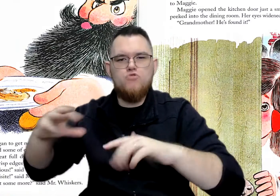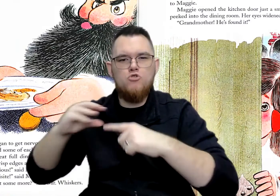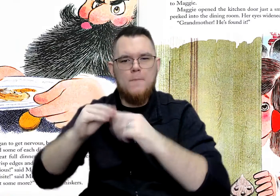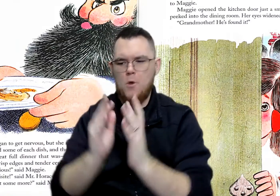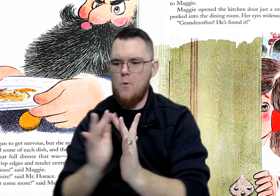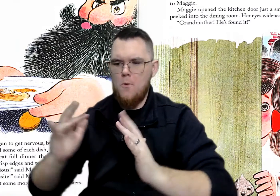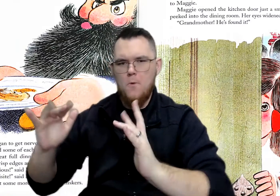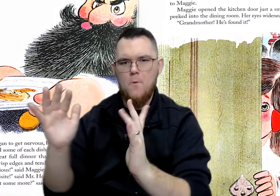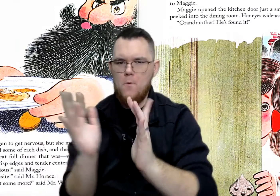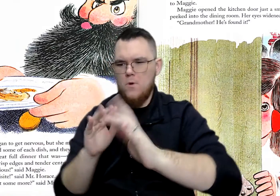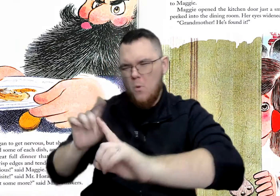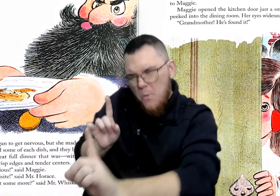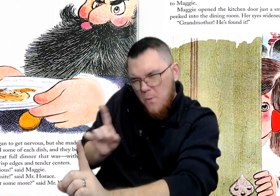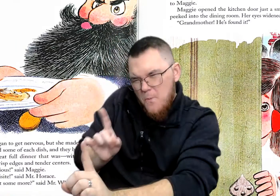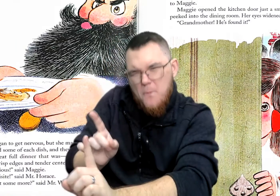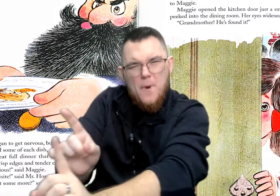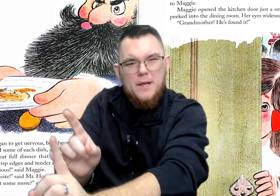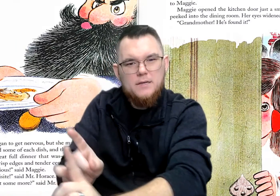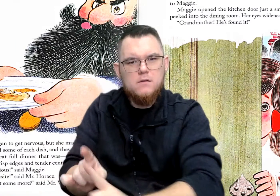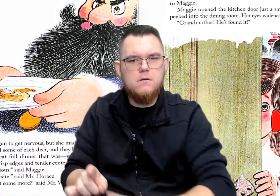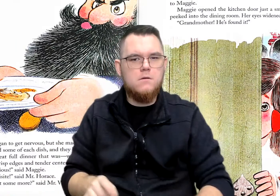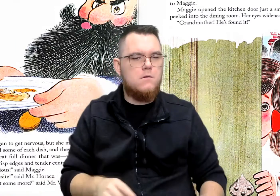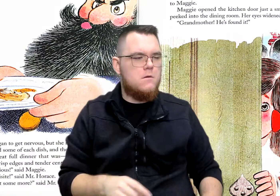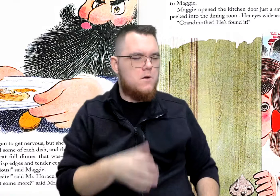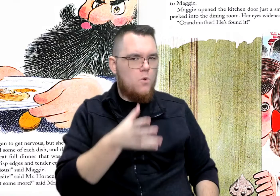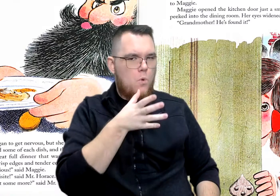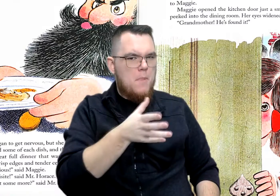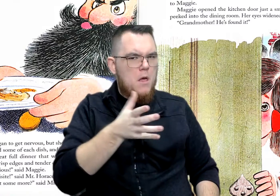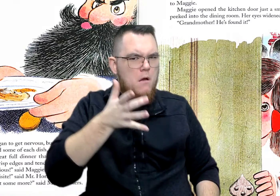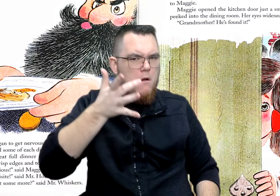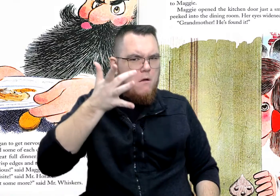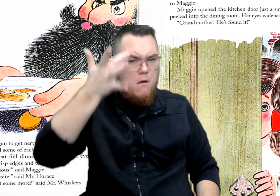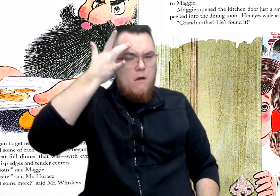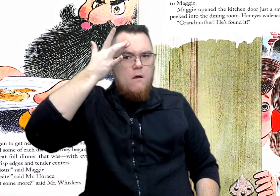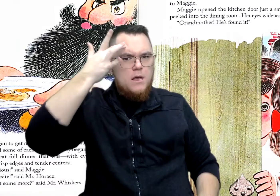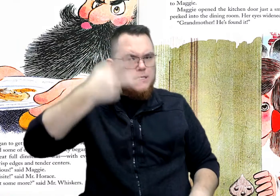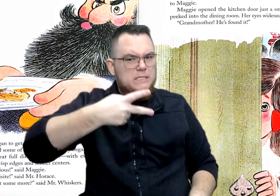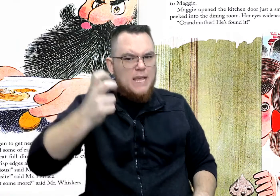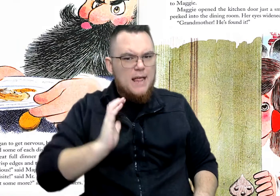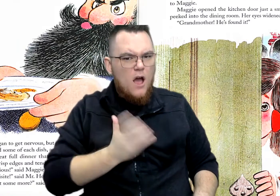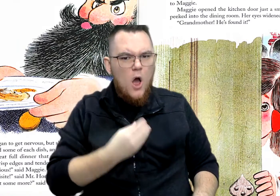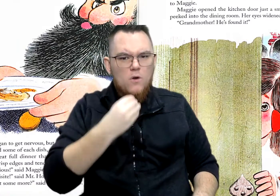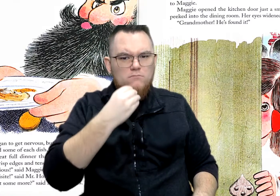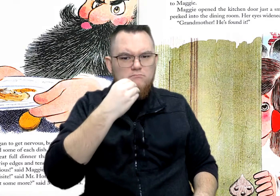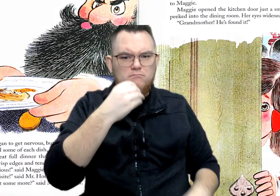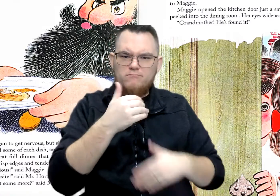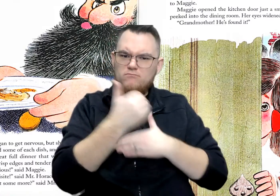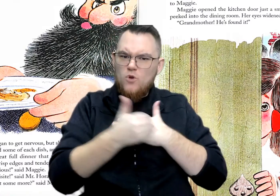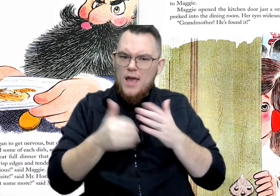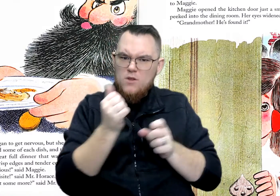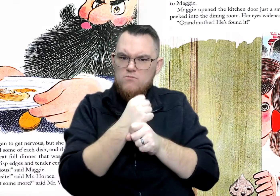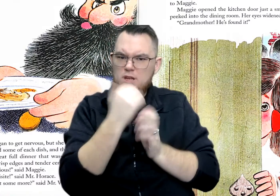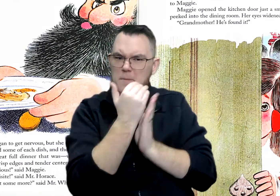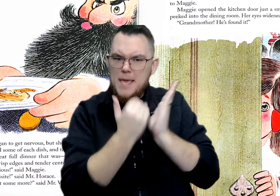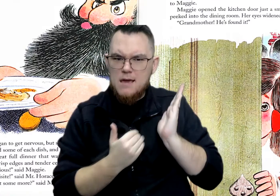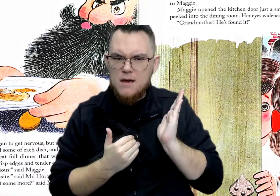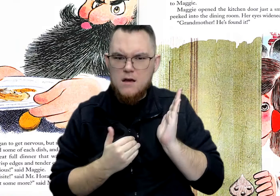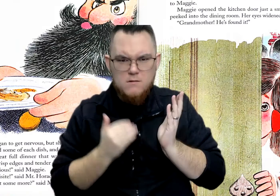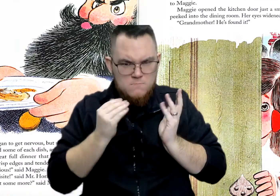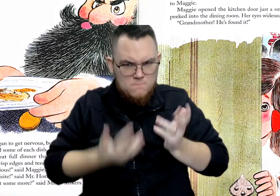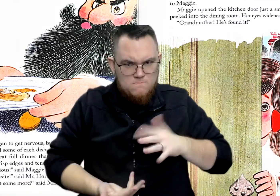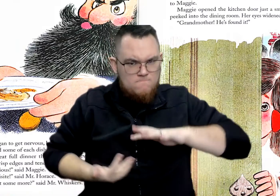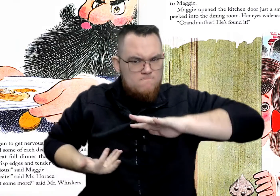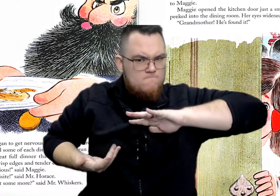“The nerve of him, stealing our recipe,” said Grandmother with fire in her eye.